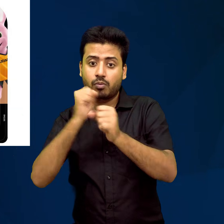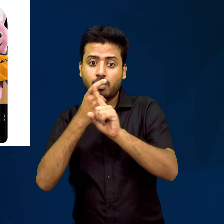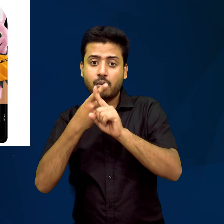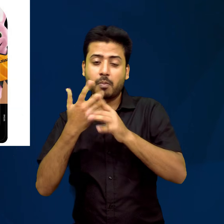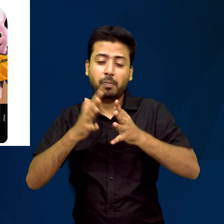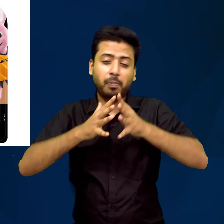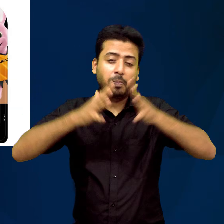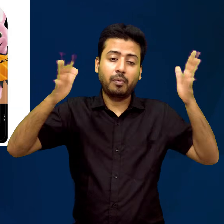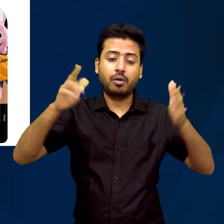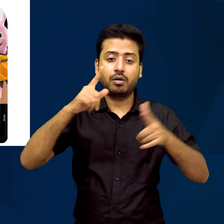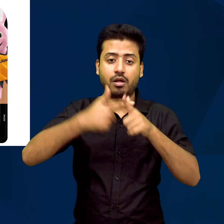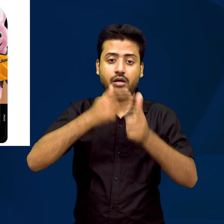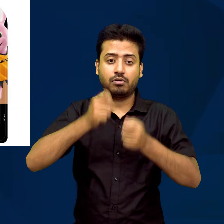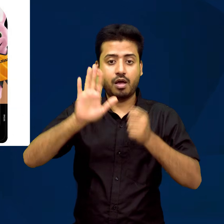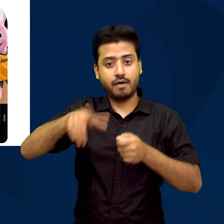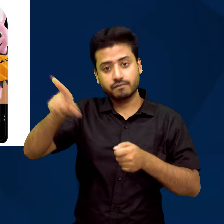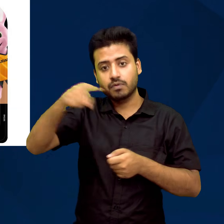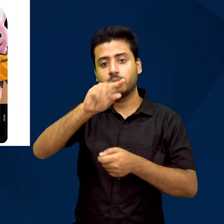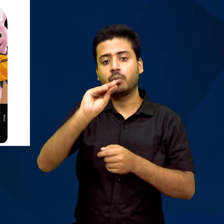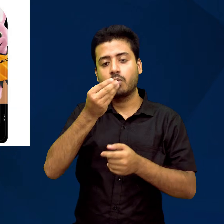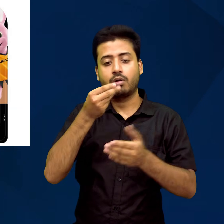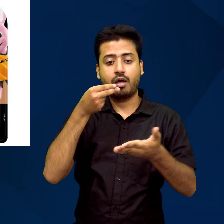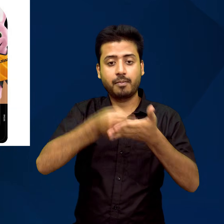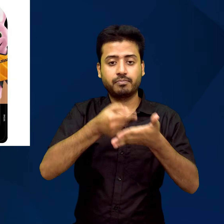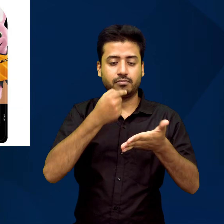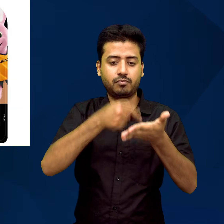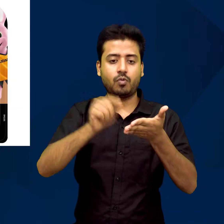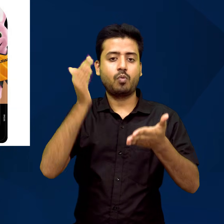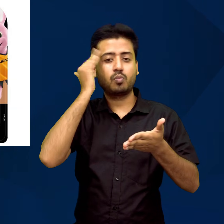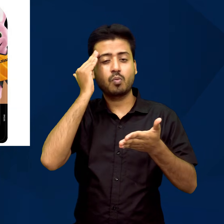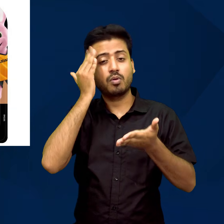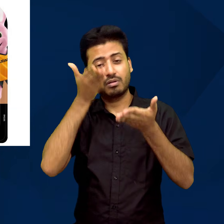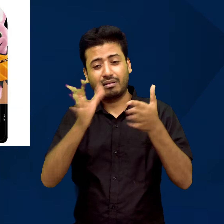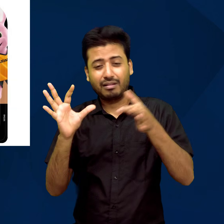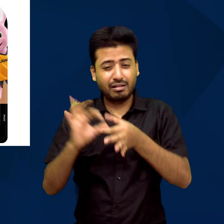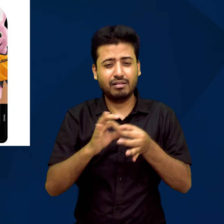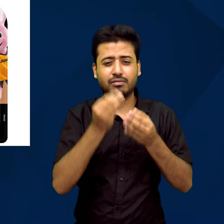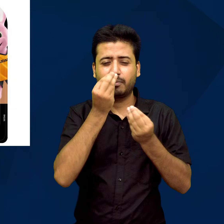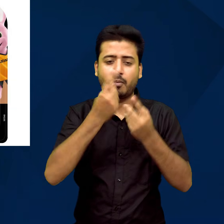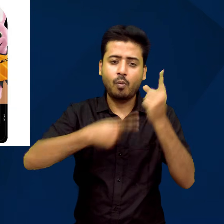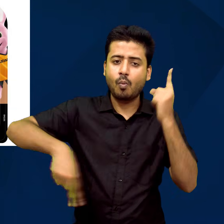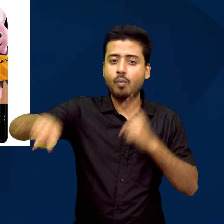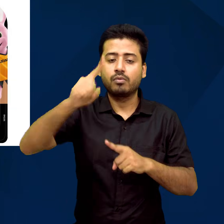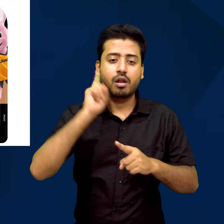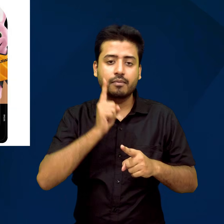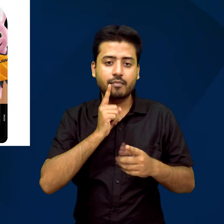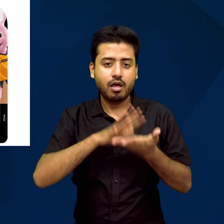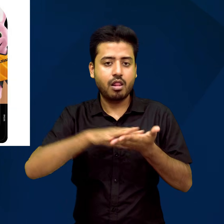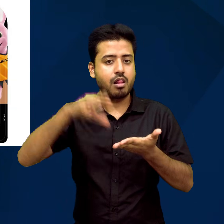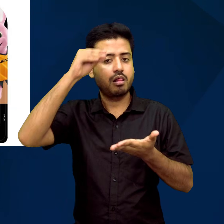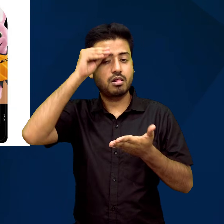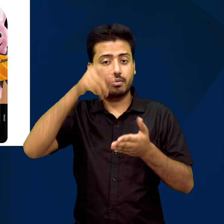gravel. two to pulverizing into dust. Crucial for maximum efficiency. The gravelized coal